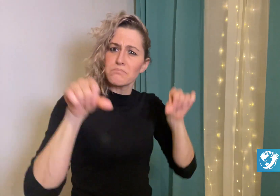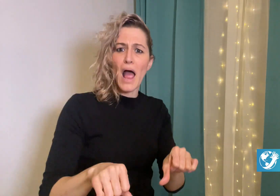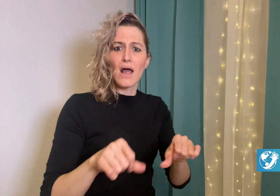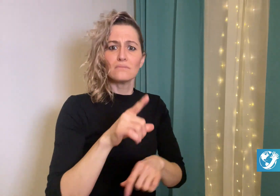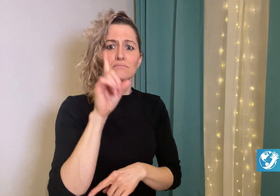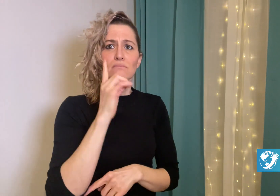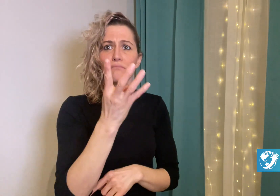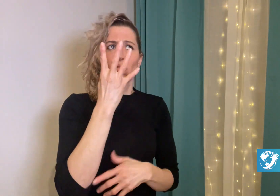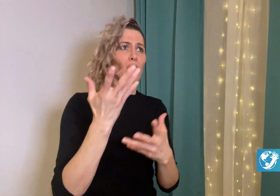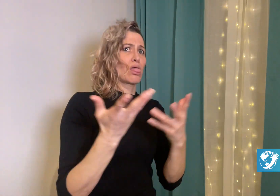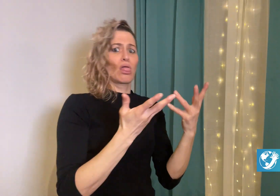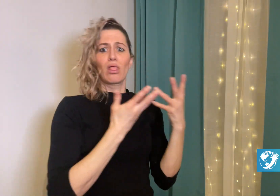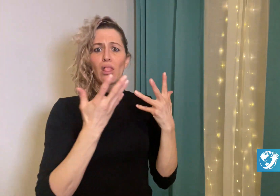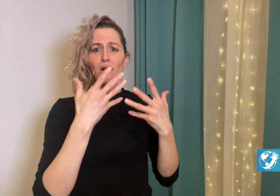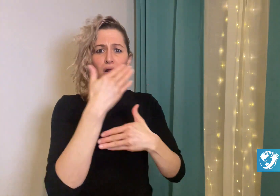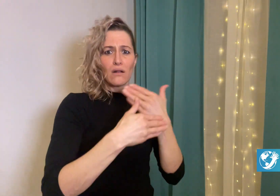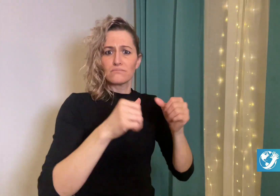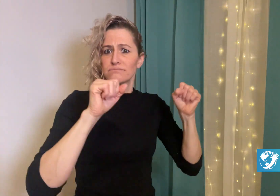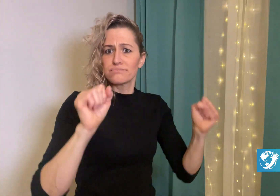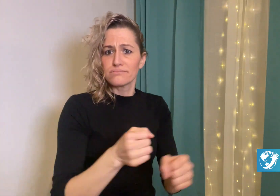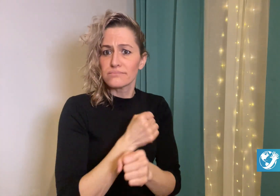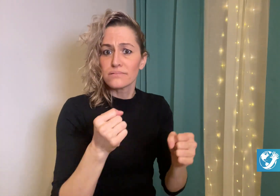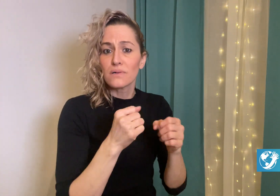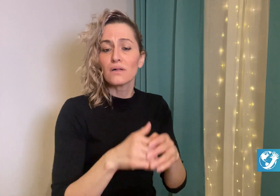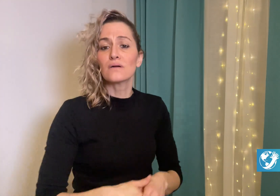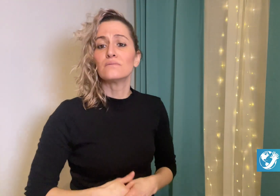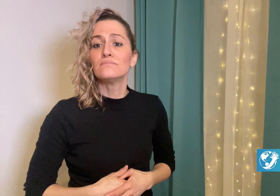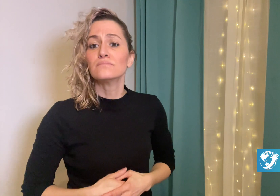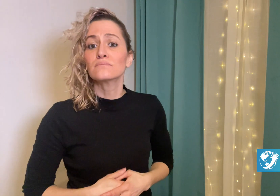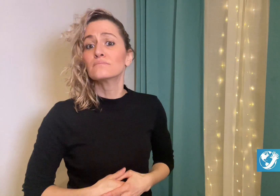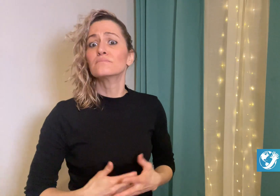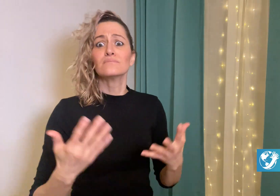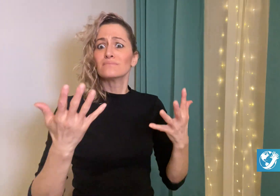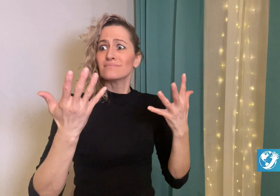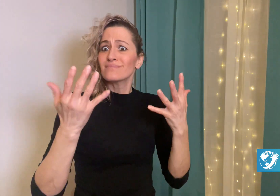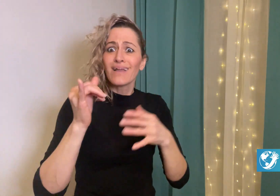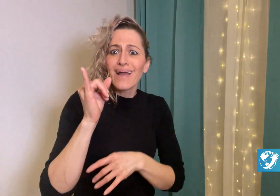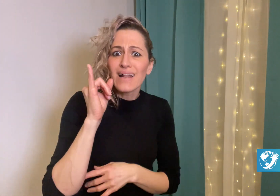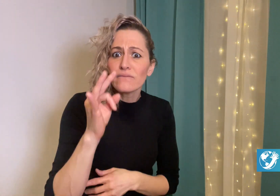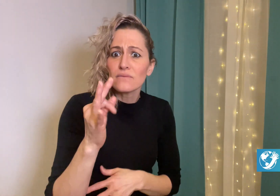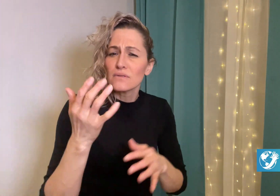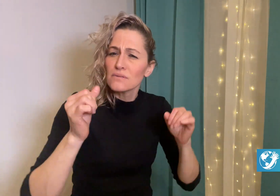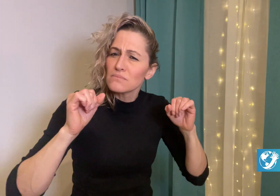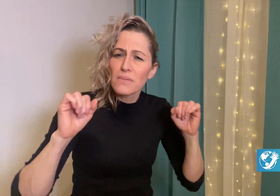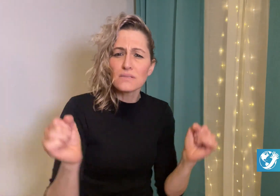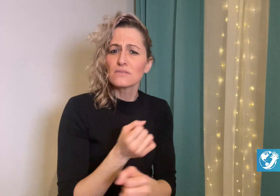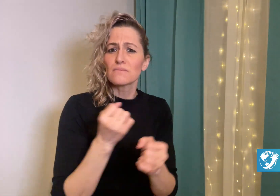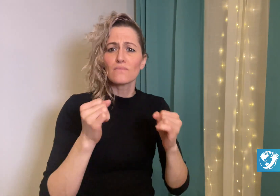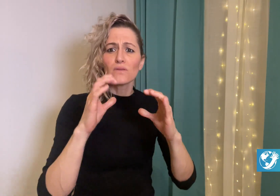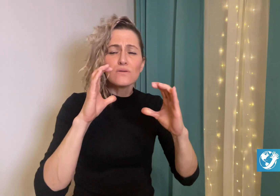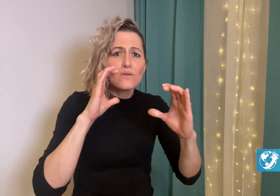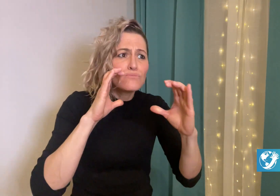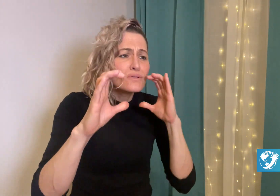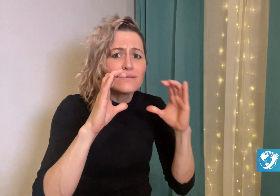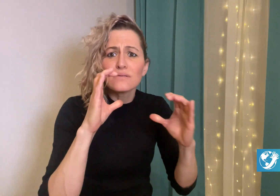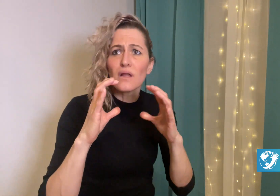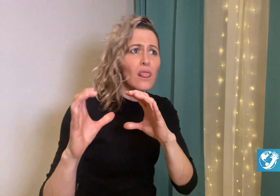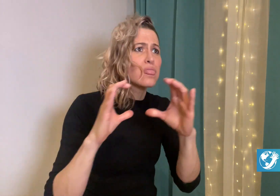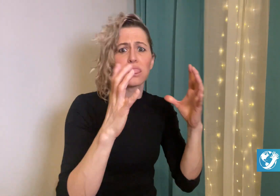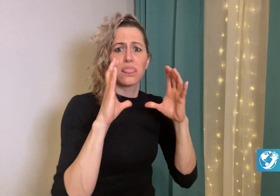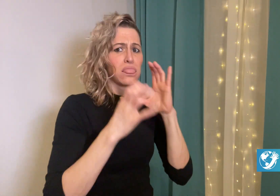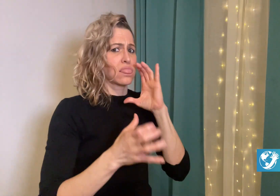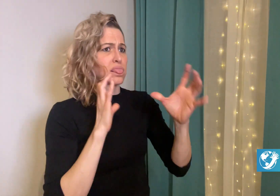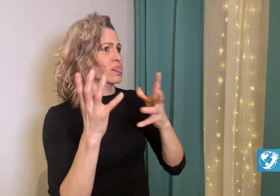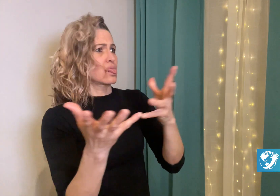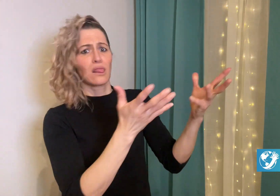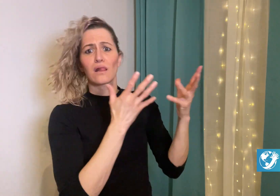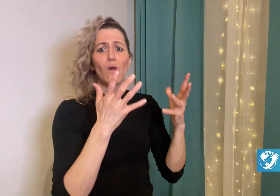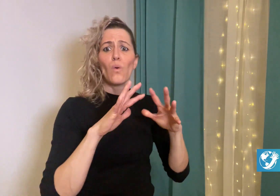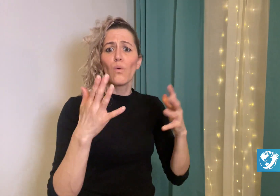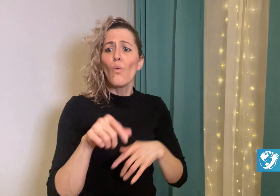for the Deaf prisoner? Not being able to communicate and